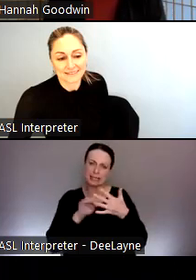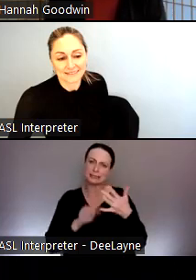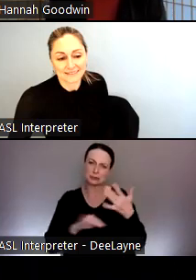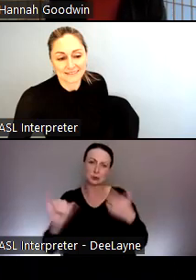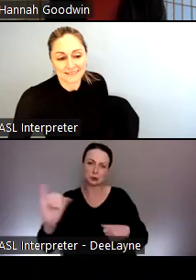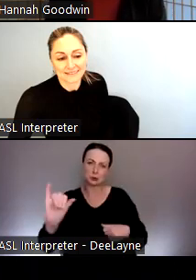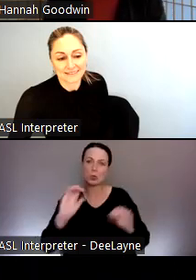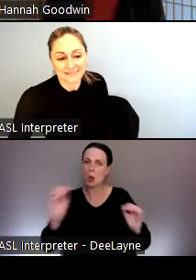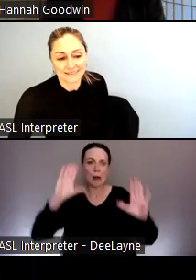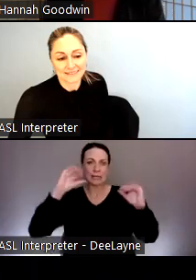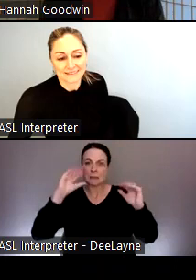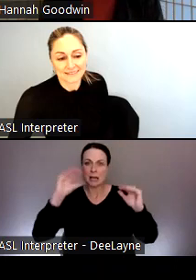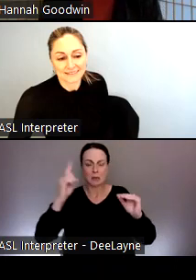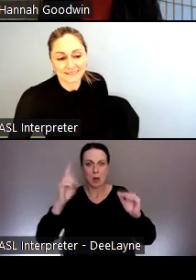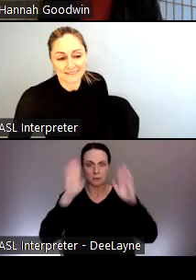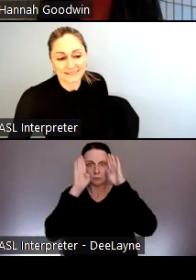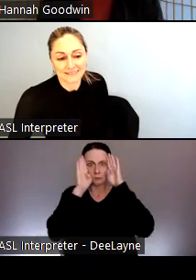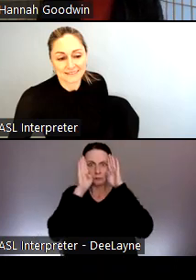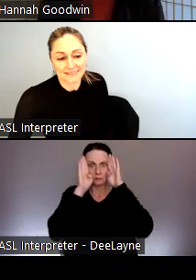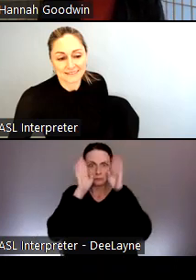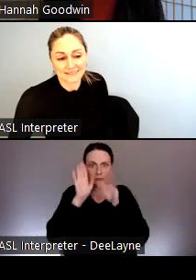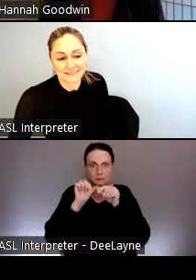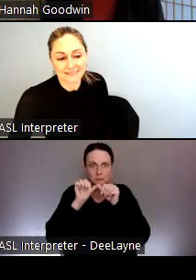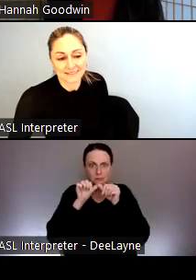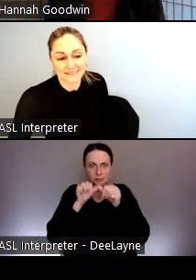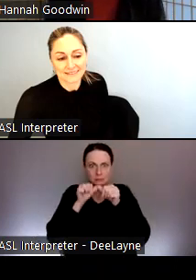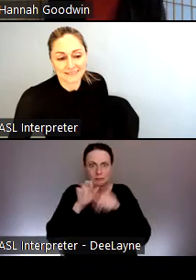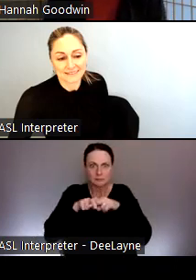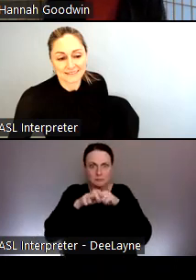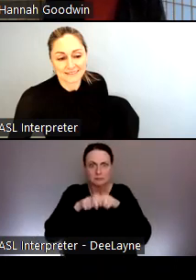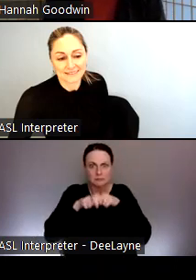No one expects anyone to go straight through for a full day.